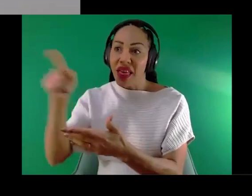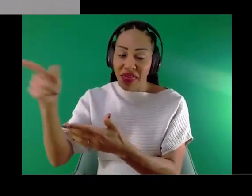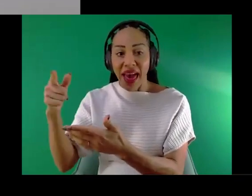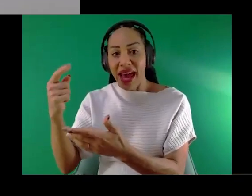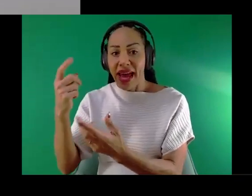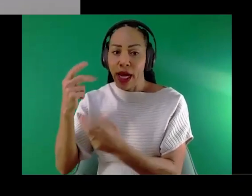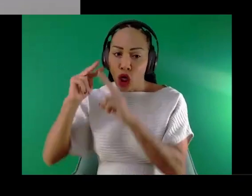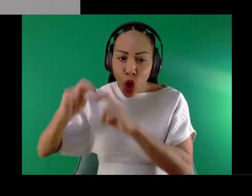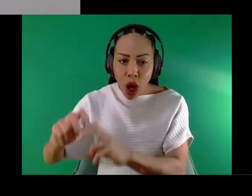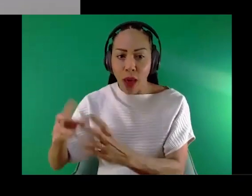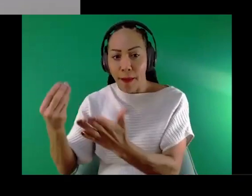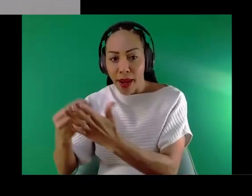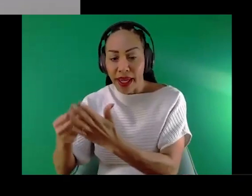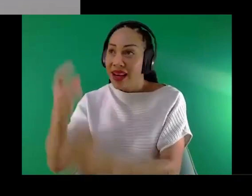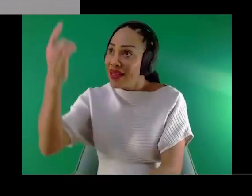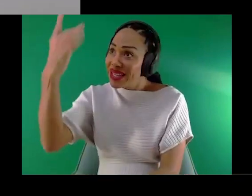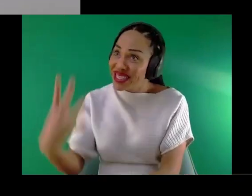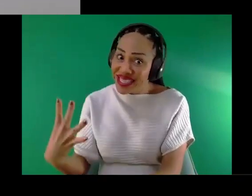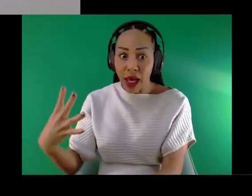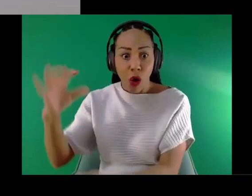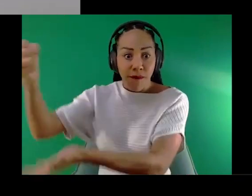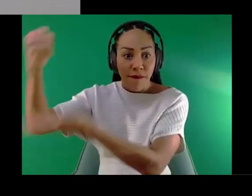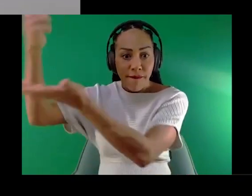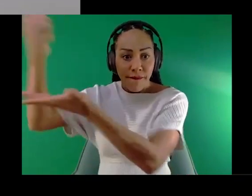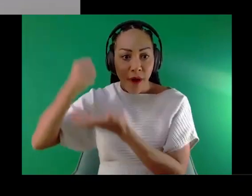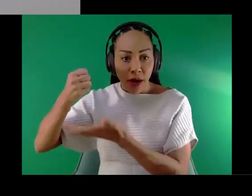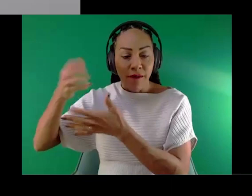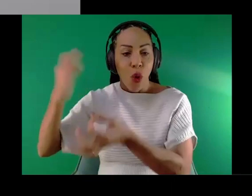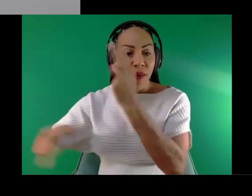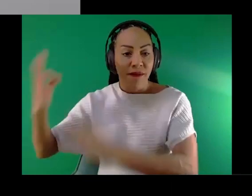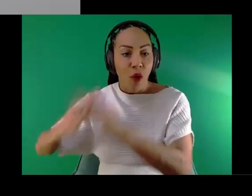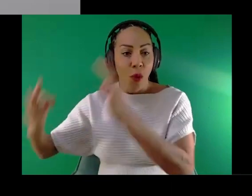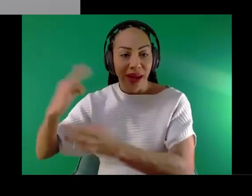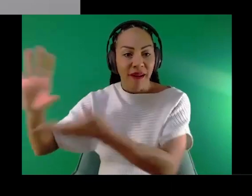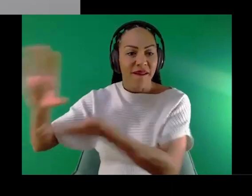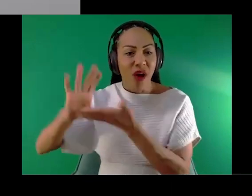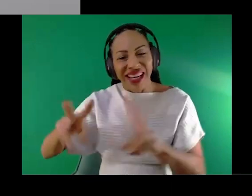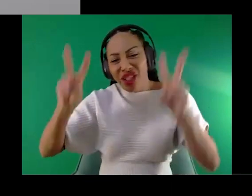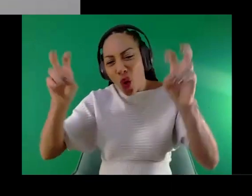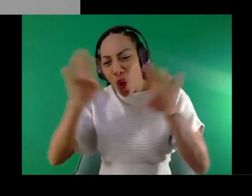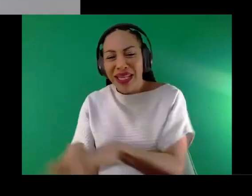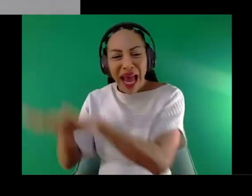from the single fund for Performing Arts now called National Fund for the live performing